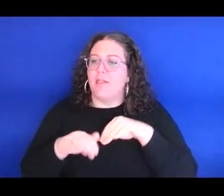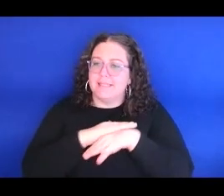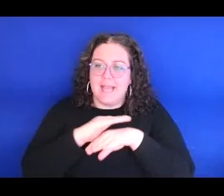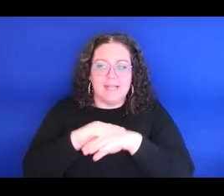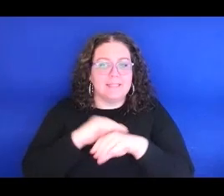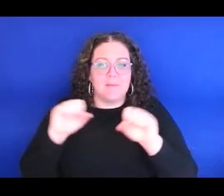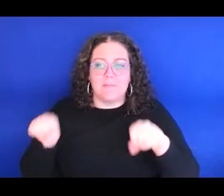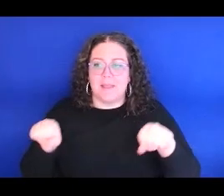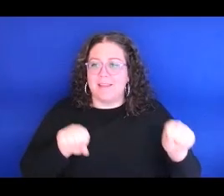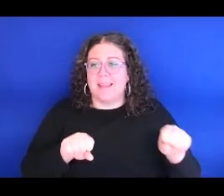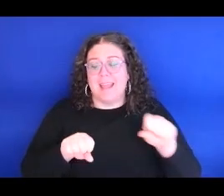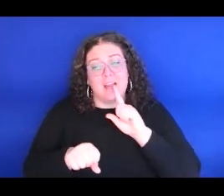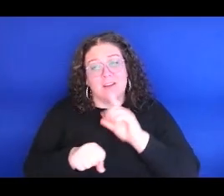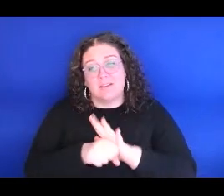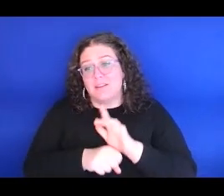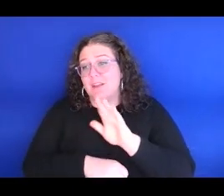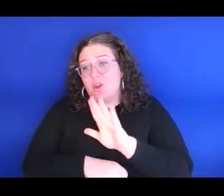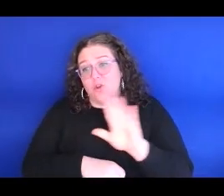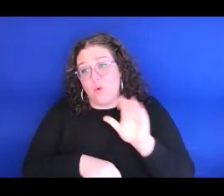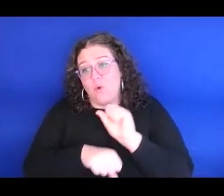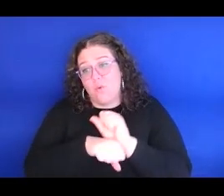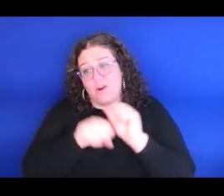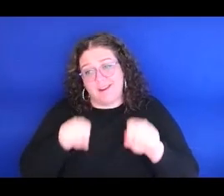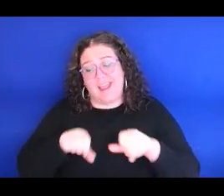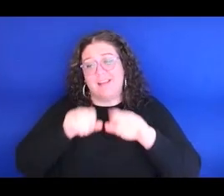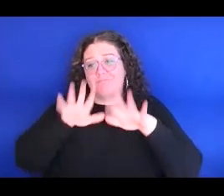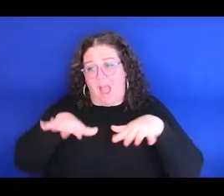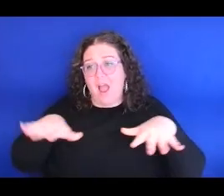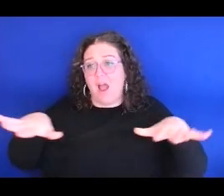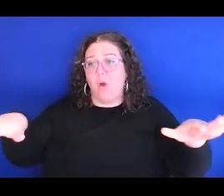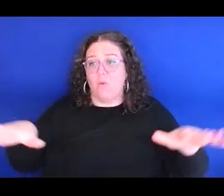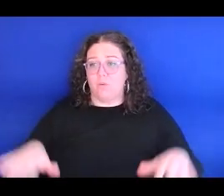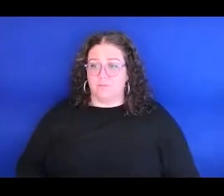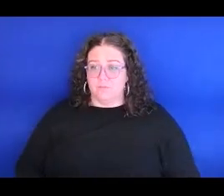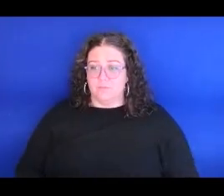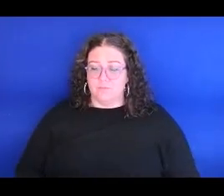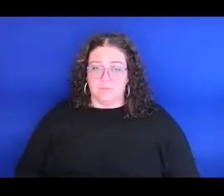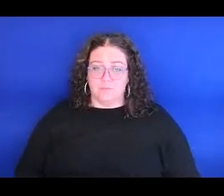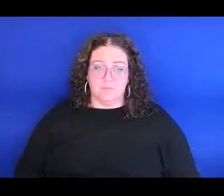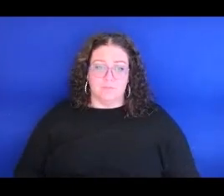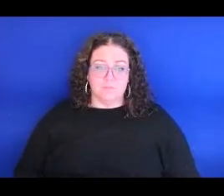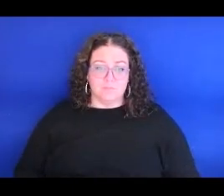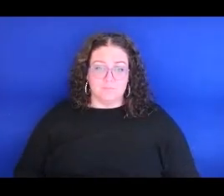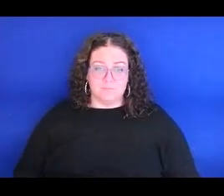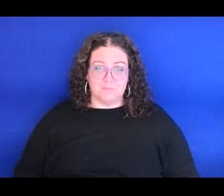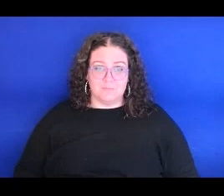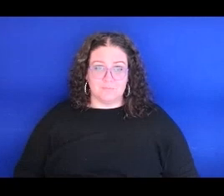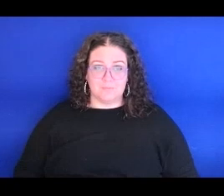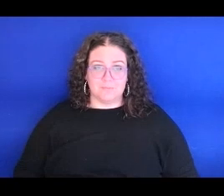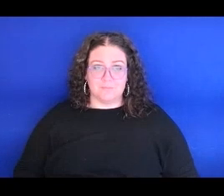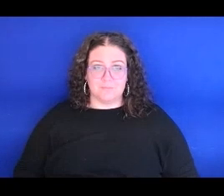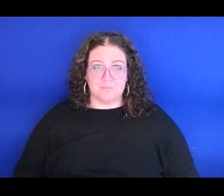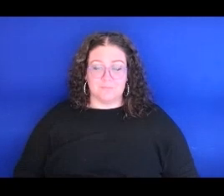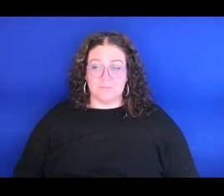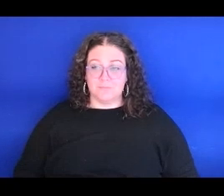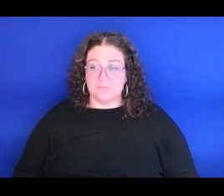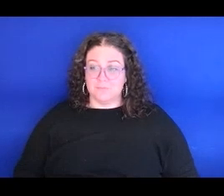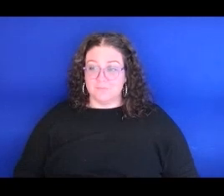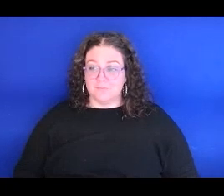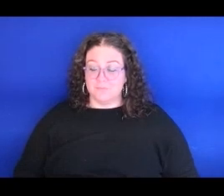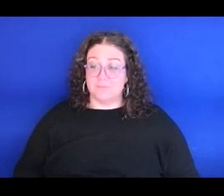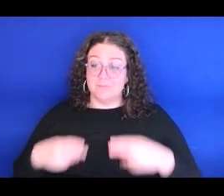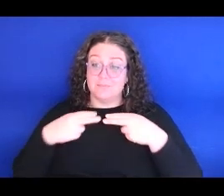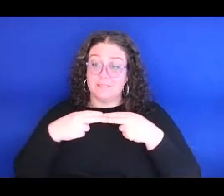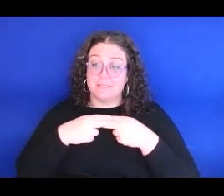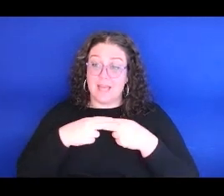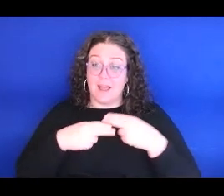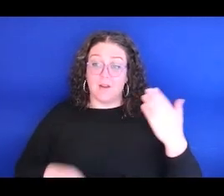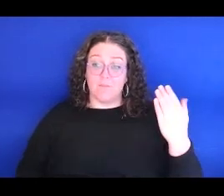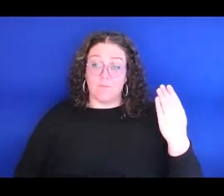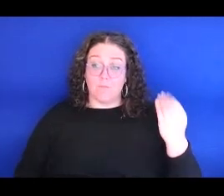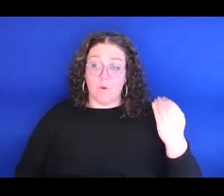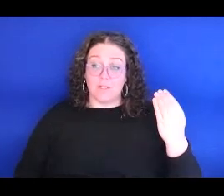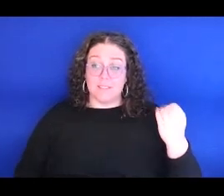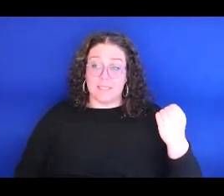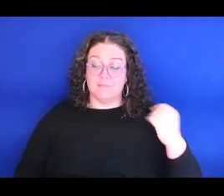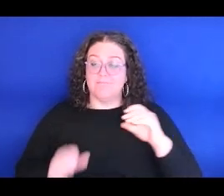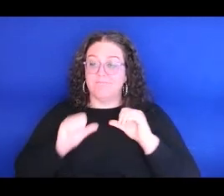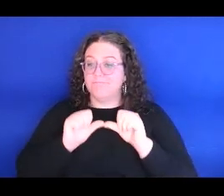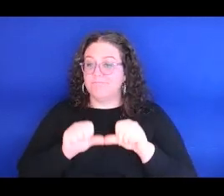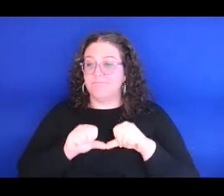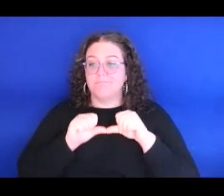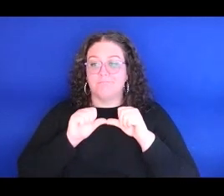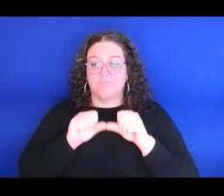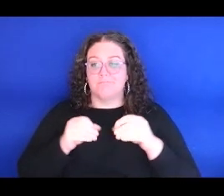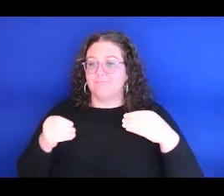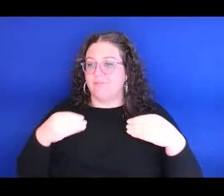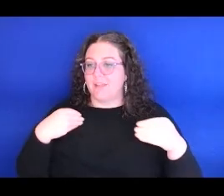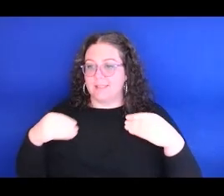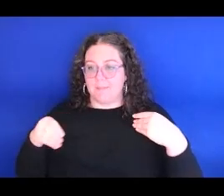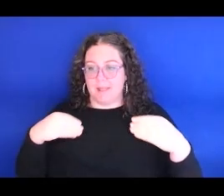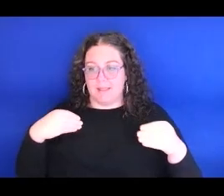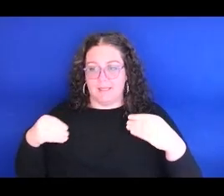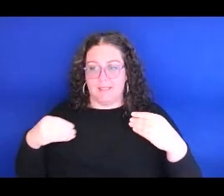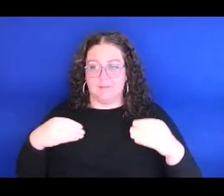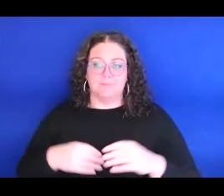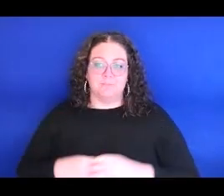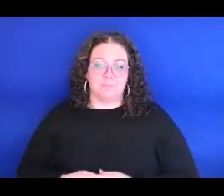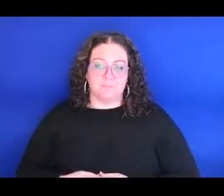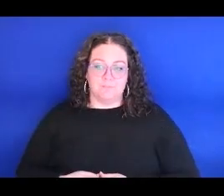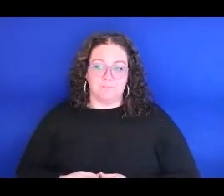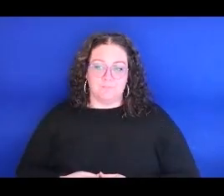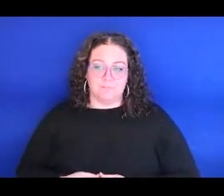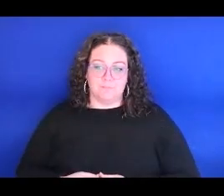beyond your immediate audience. Slide 14, Ongoing Flexibility.